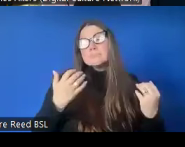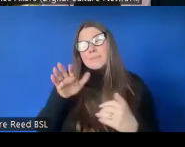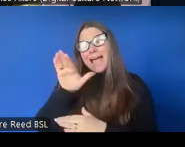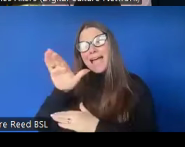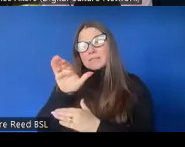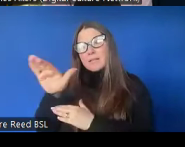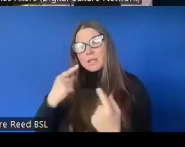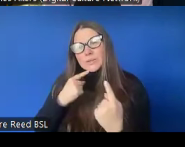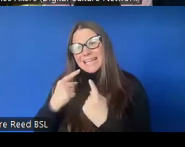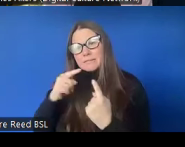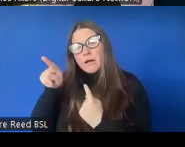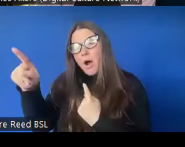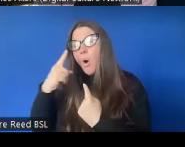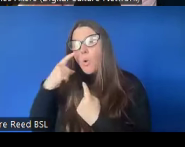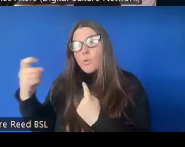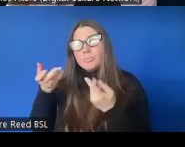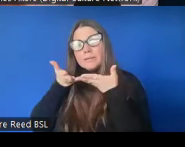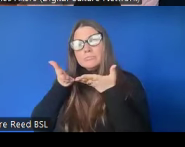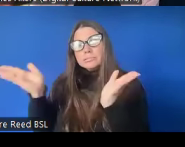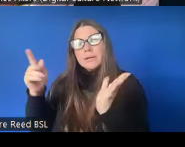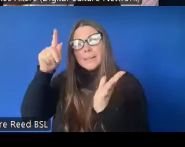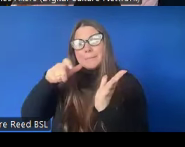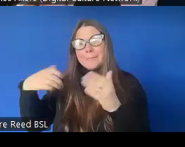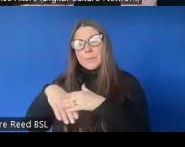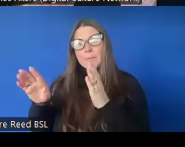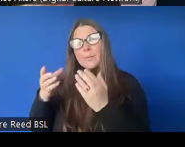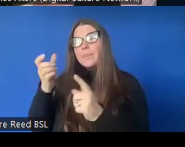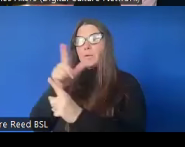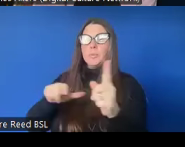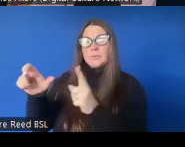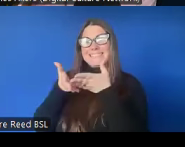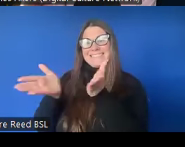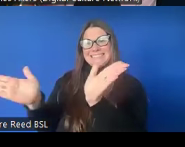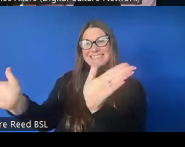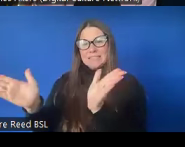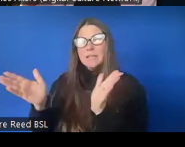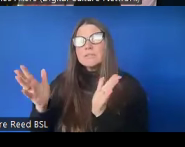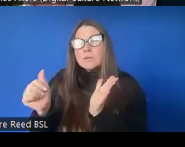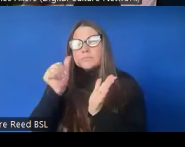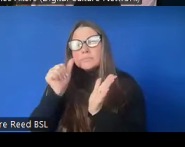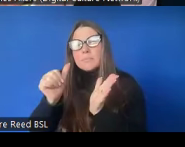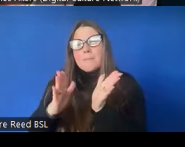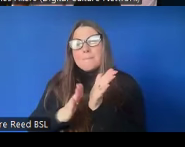Things like demographic data, such as things like mosaic from experience.